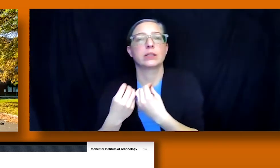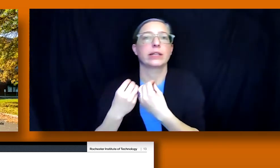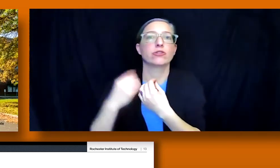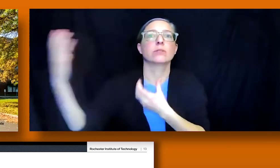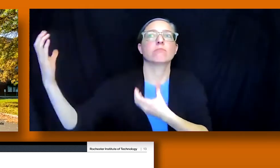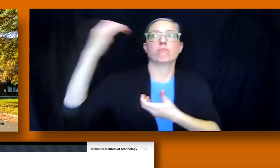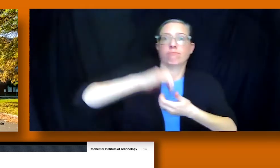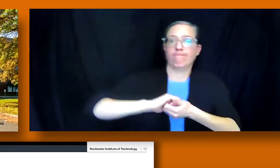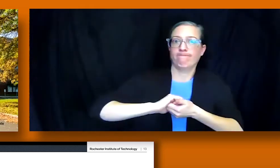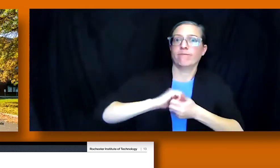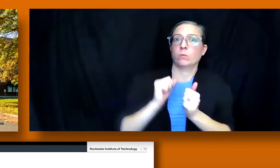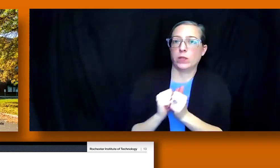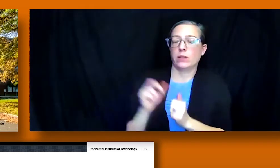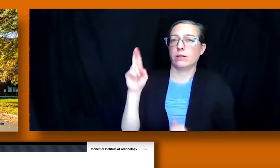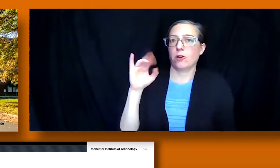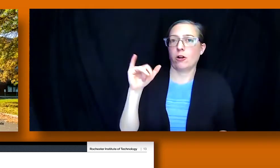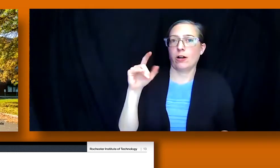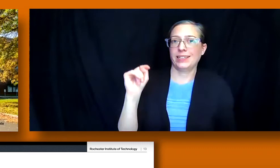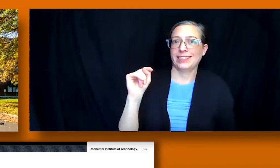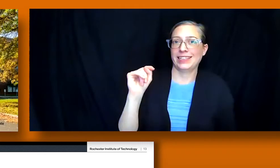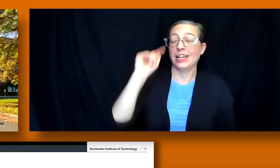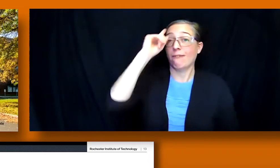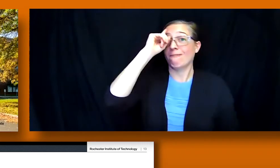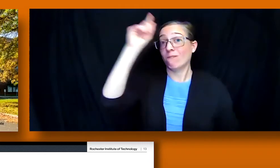in determining the research direction.